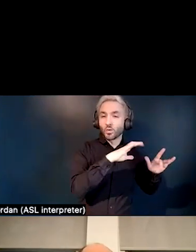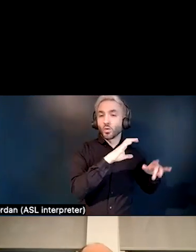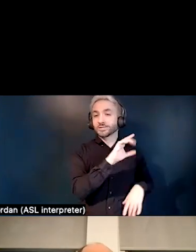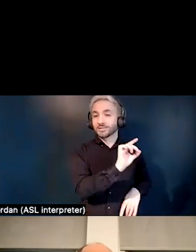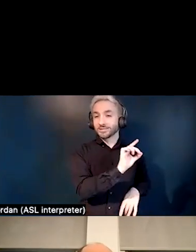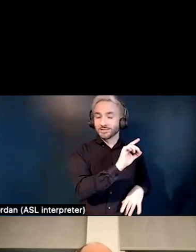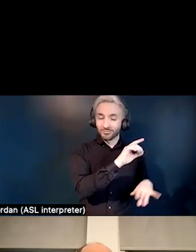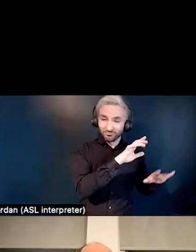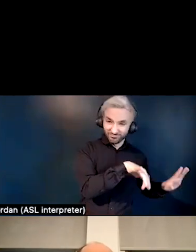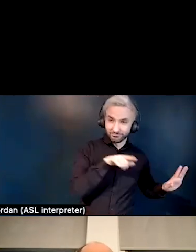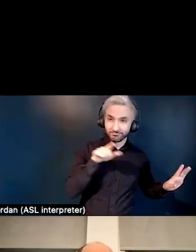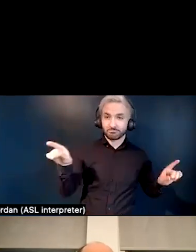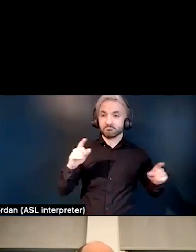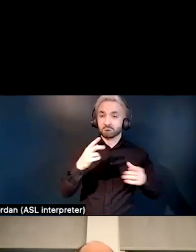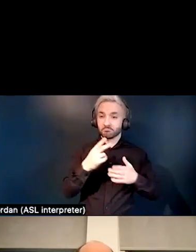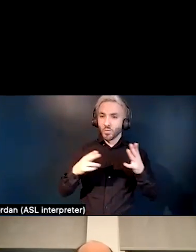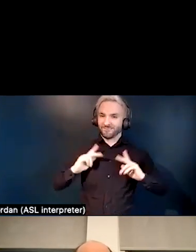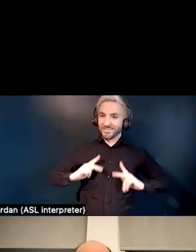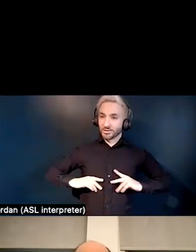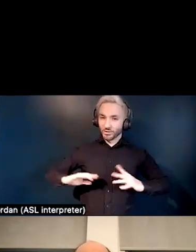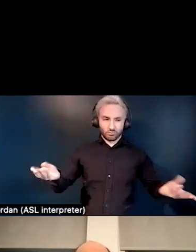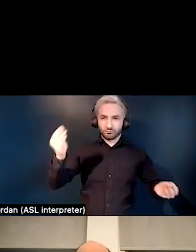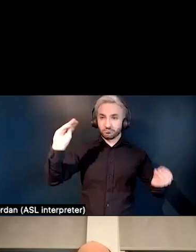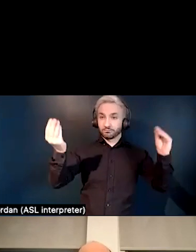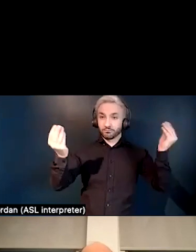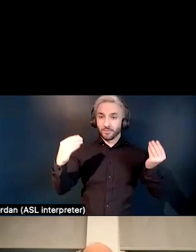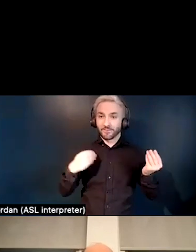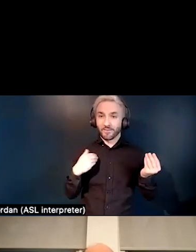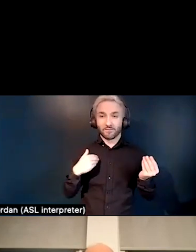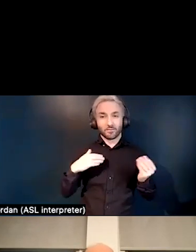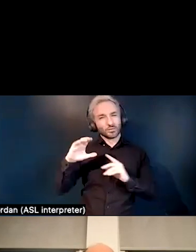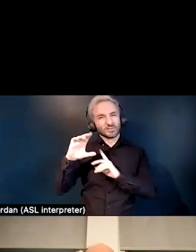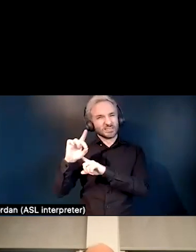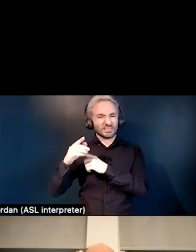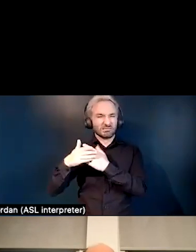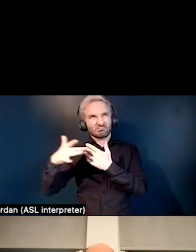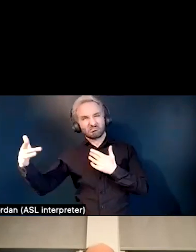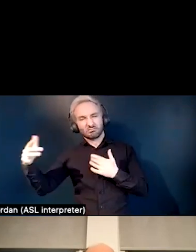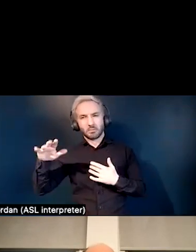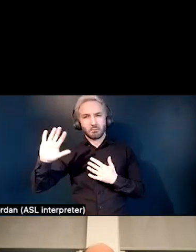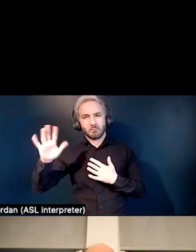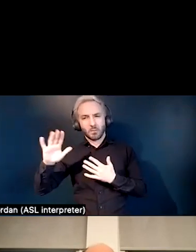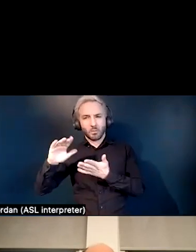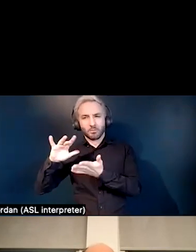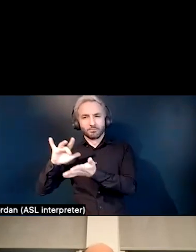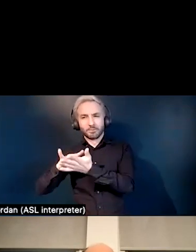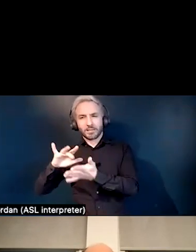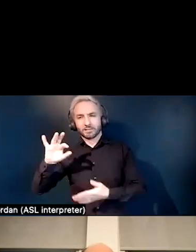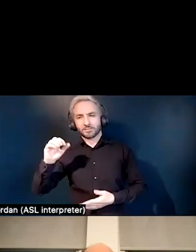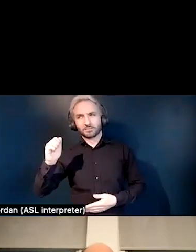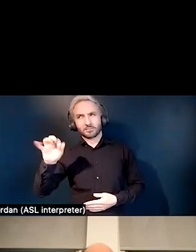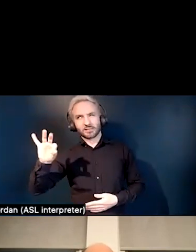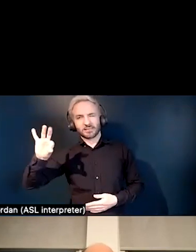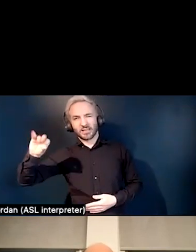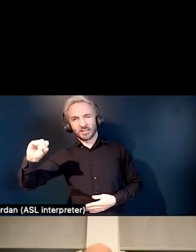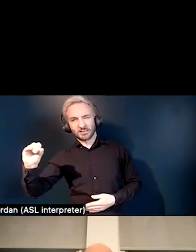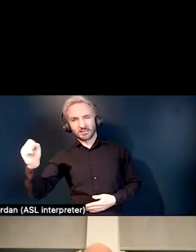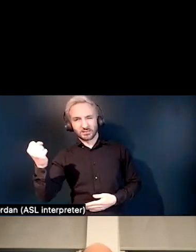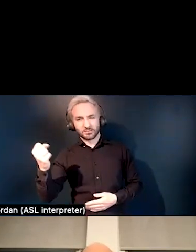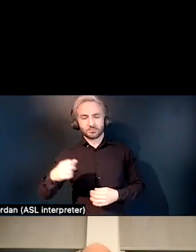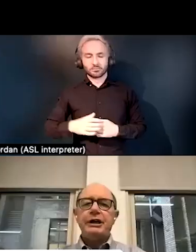were not widely available until the mid-1990s. So it does a pretty good job of managing most